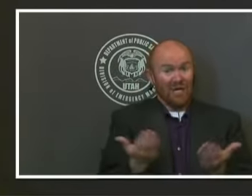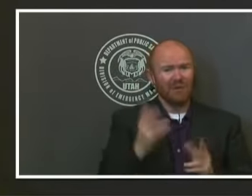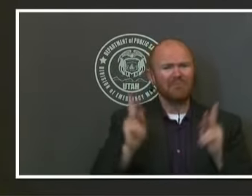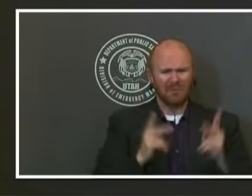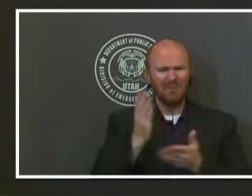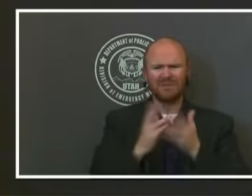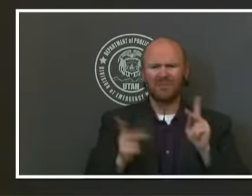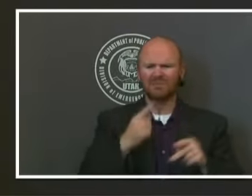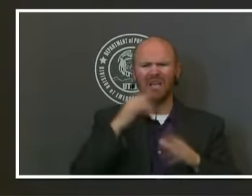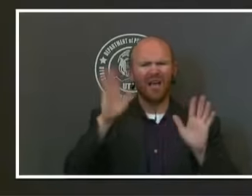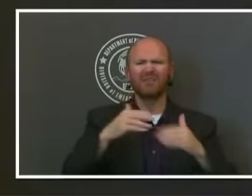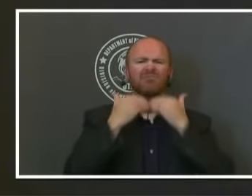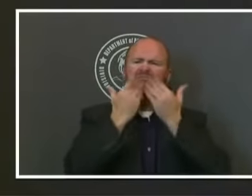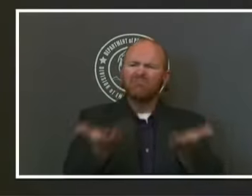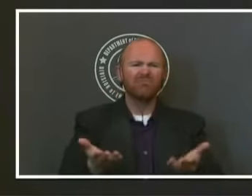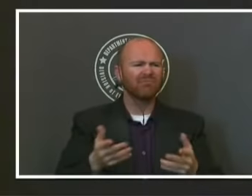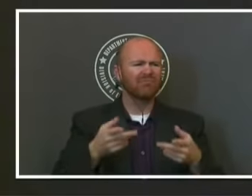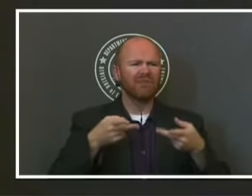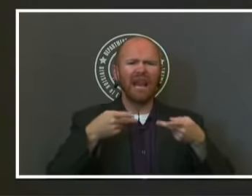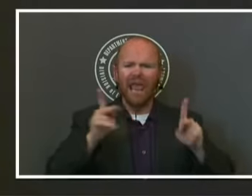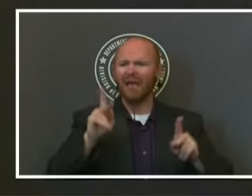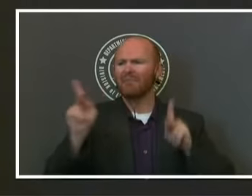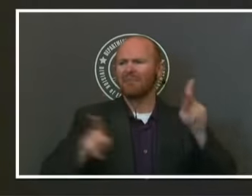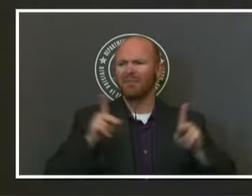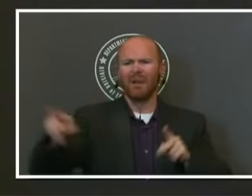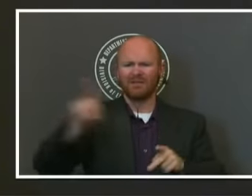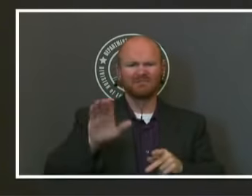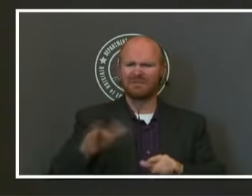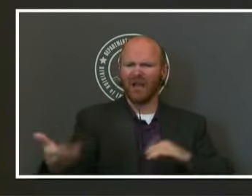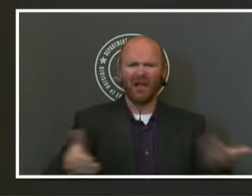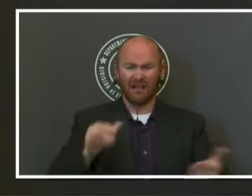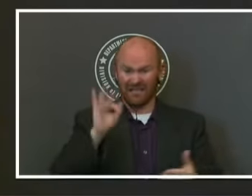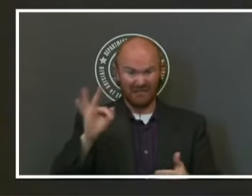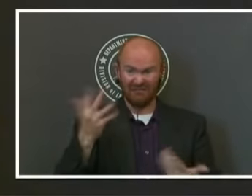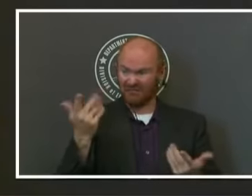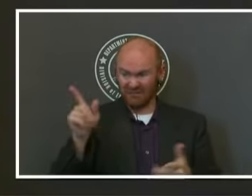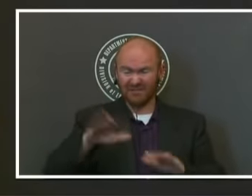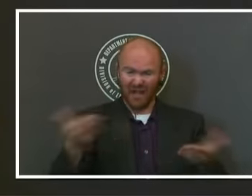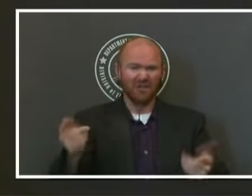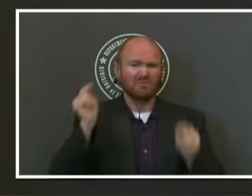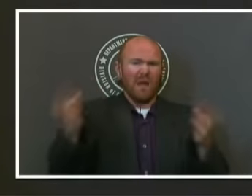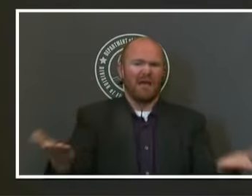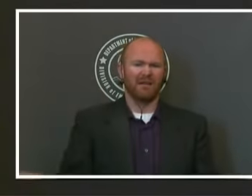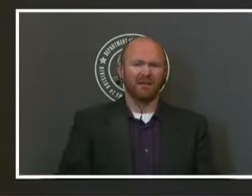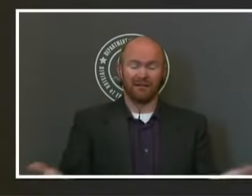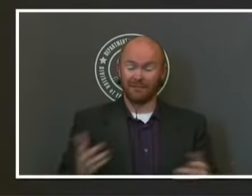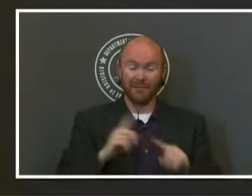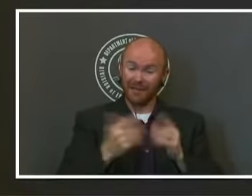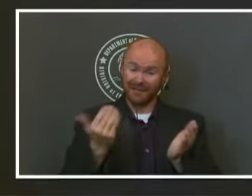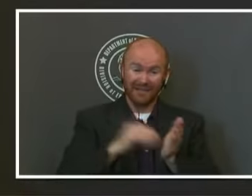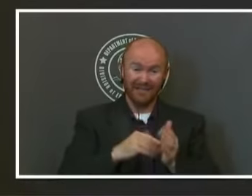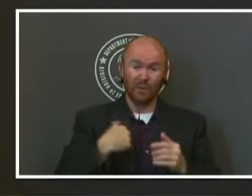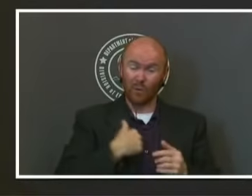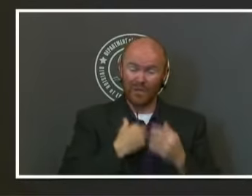new tall we care about our senior